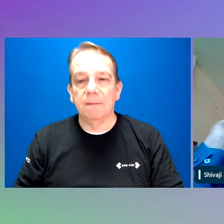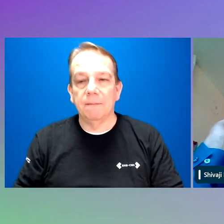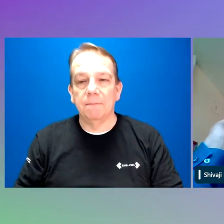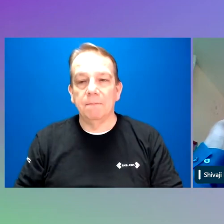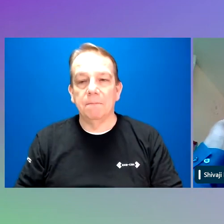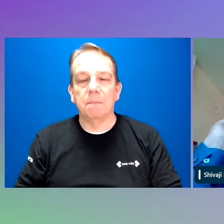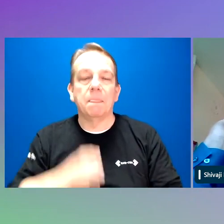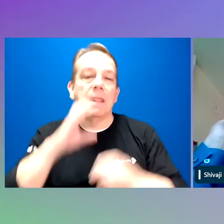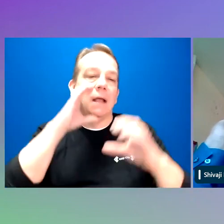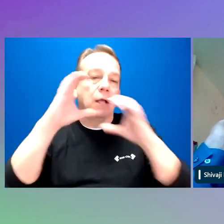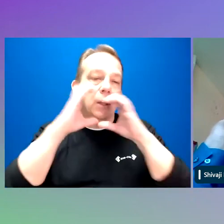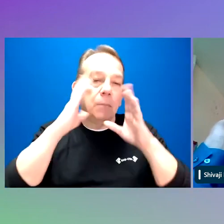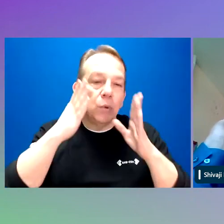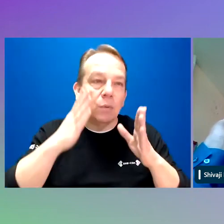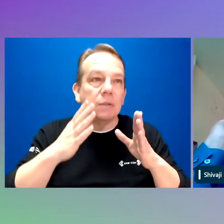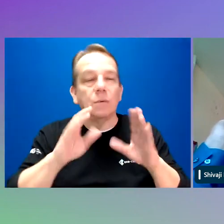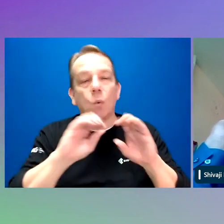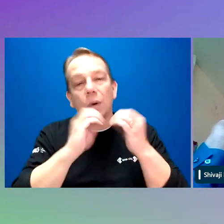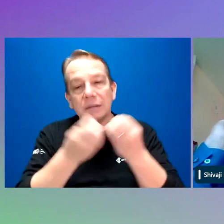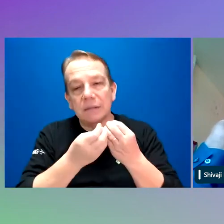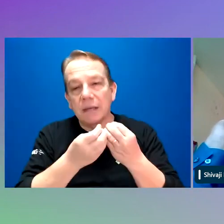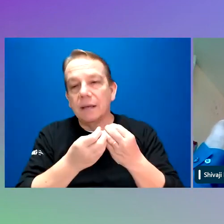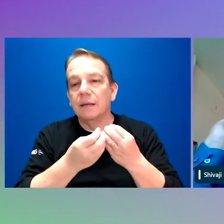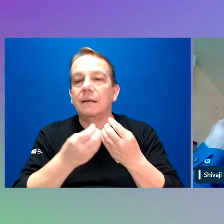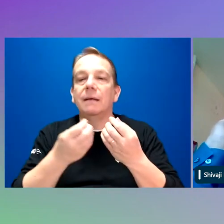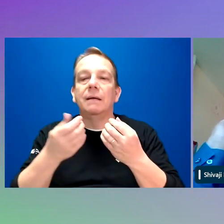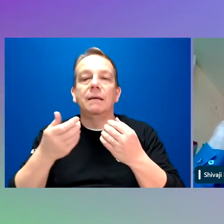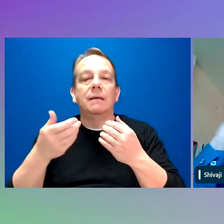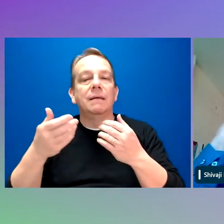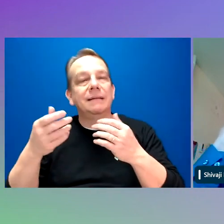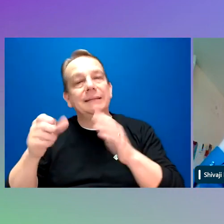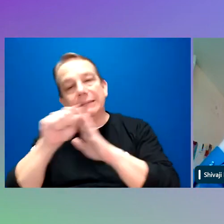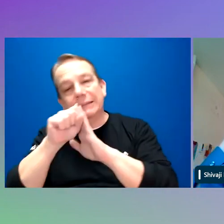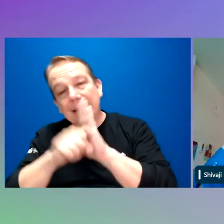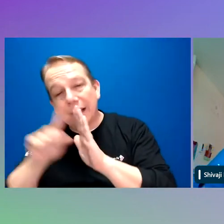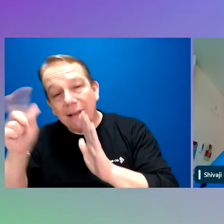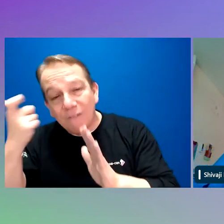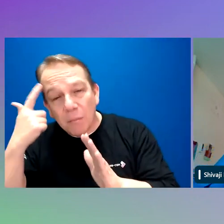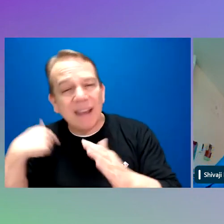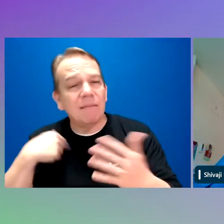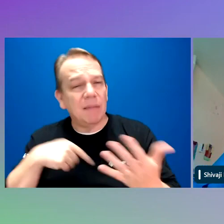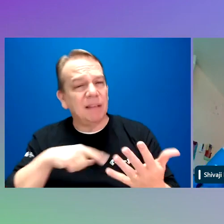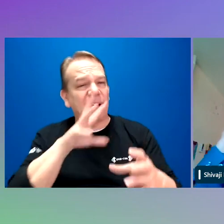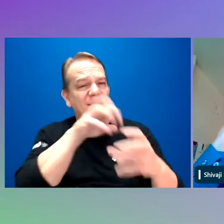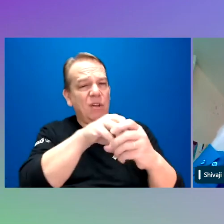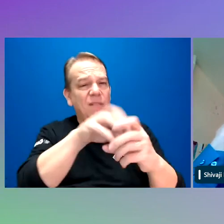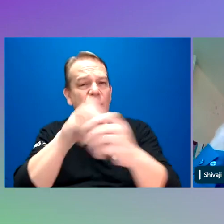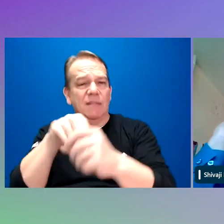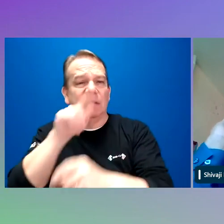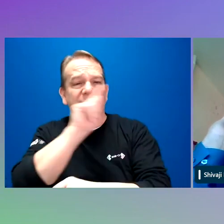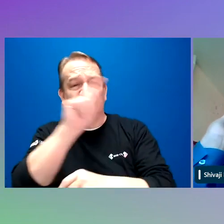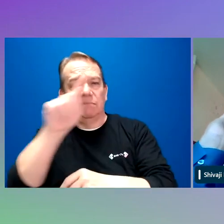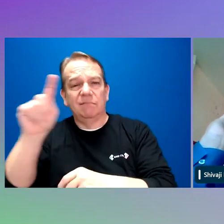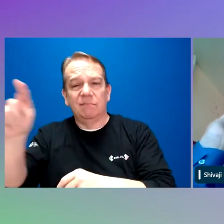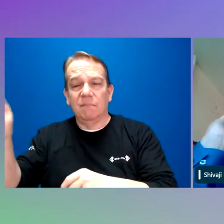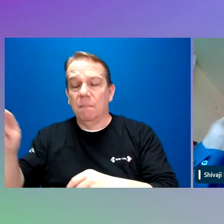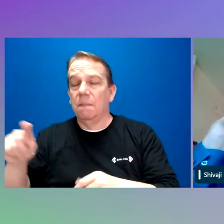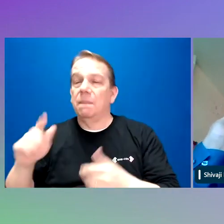organization and higher ed and state government at, um, at and